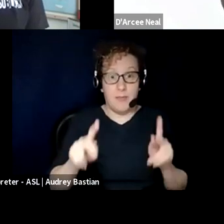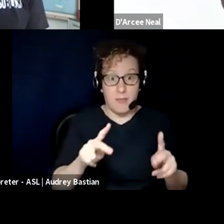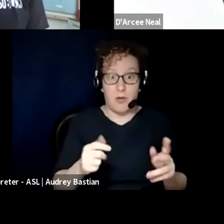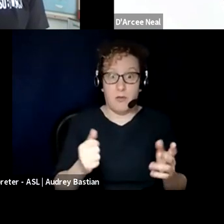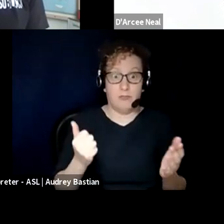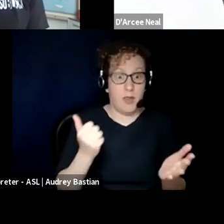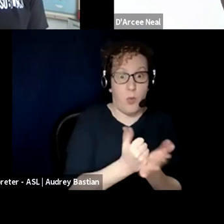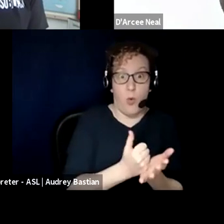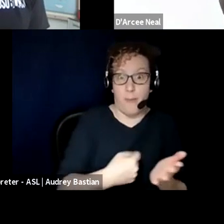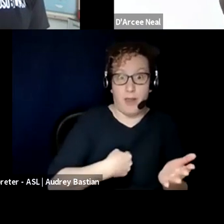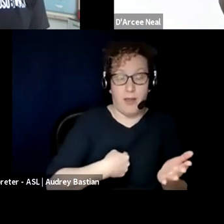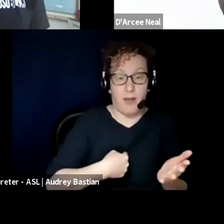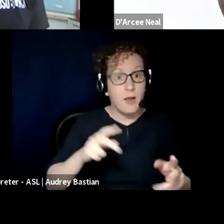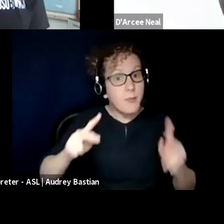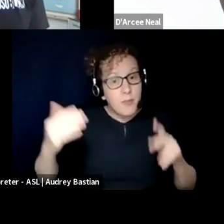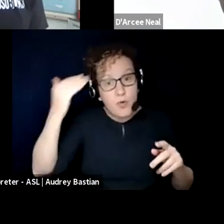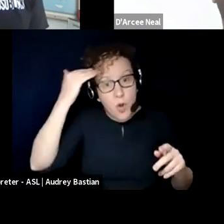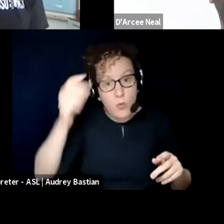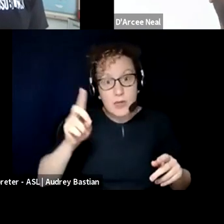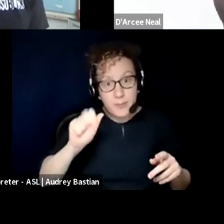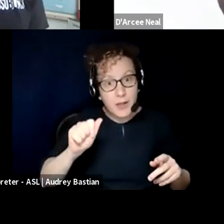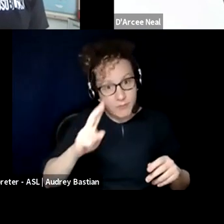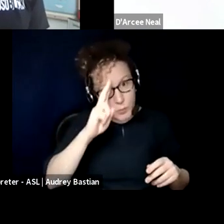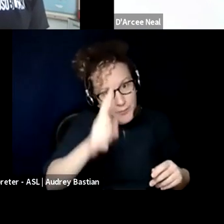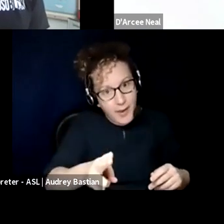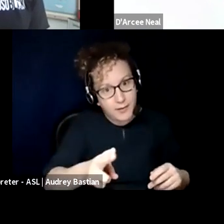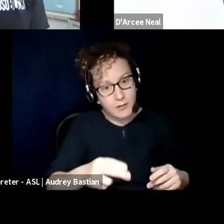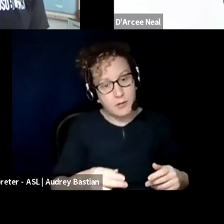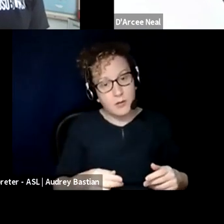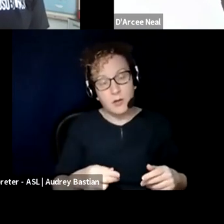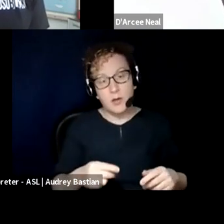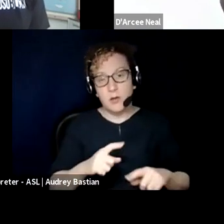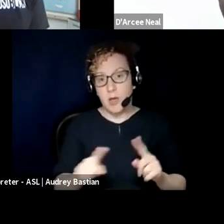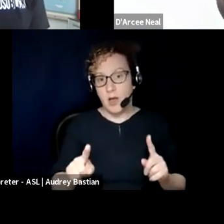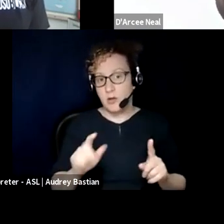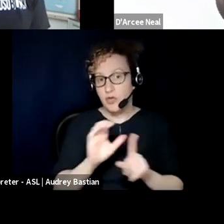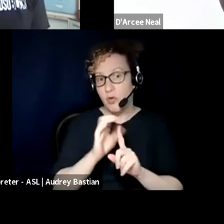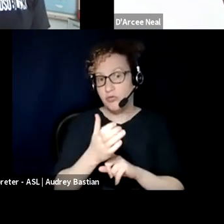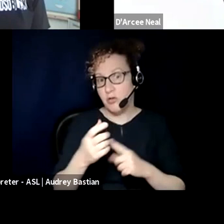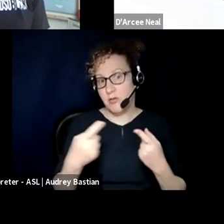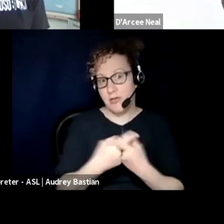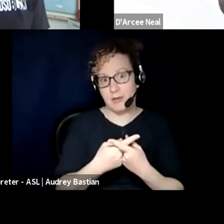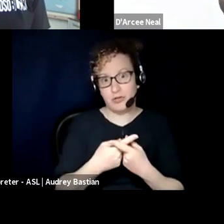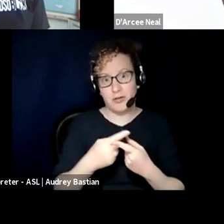like people know disability should be respected, but the culture clash between the two just kind